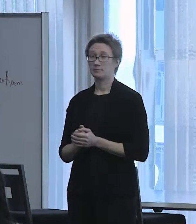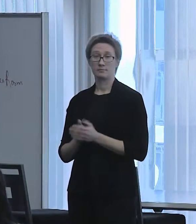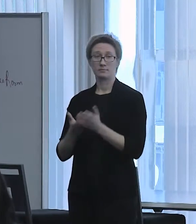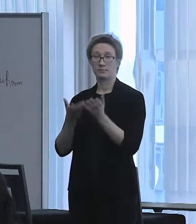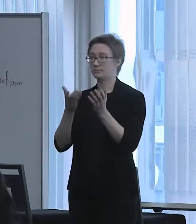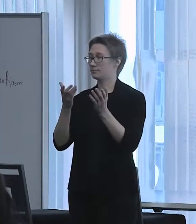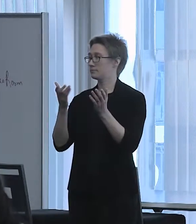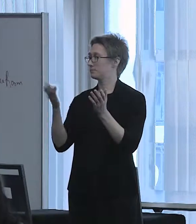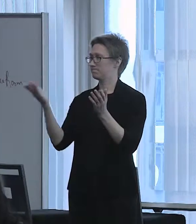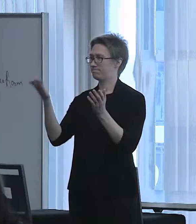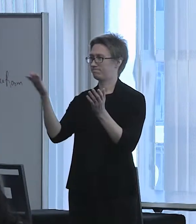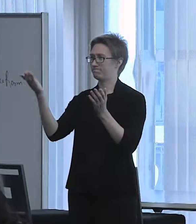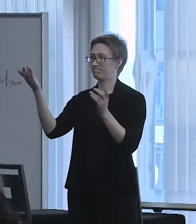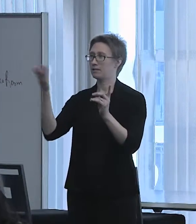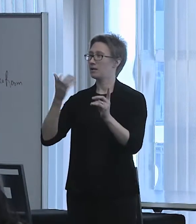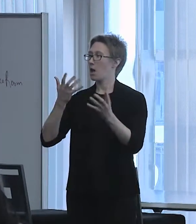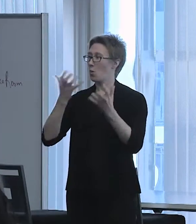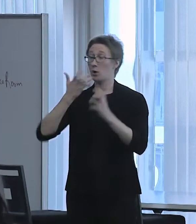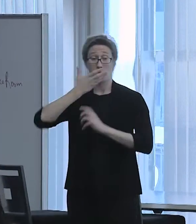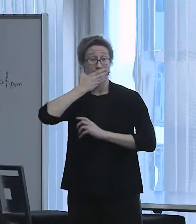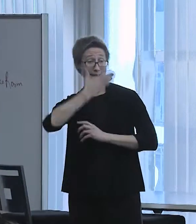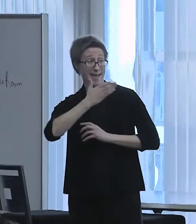for looking at himself as a whole,